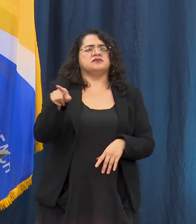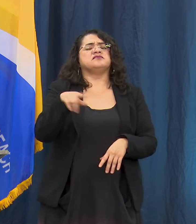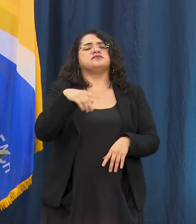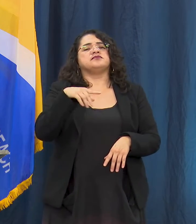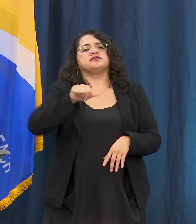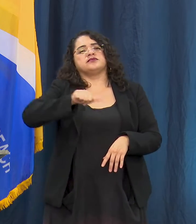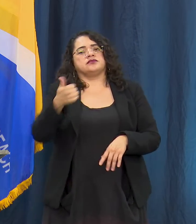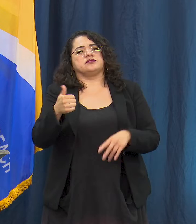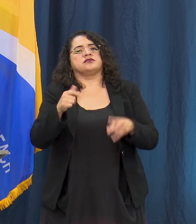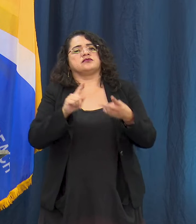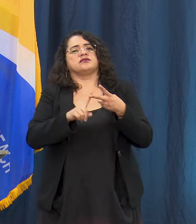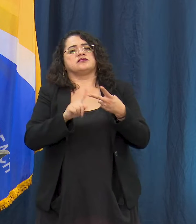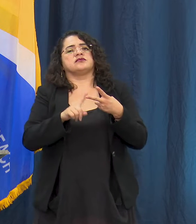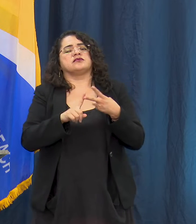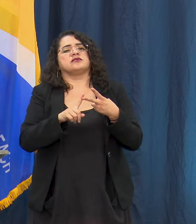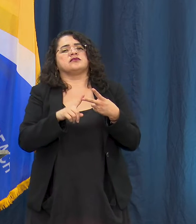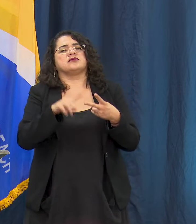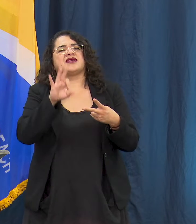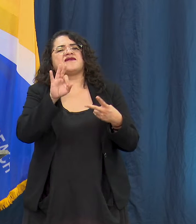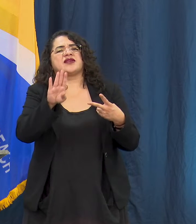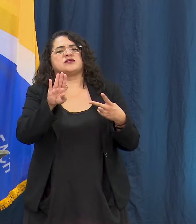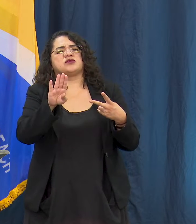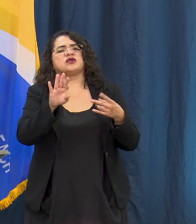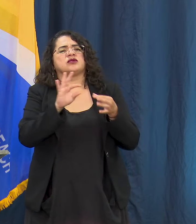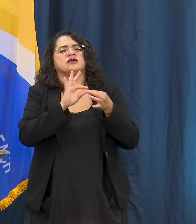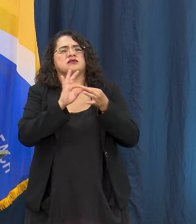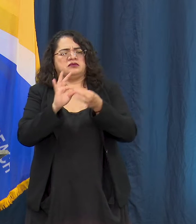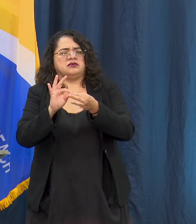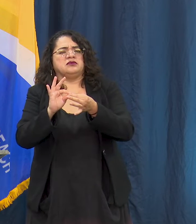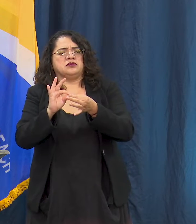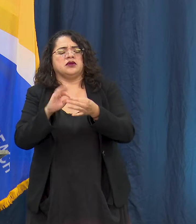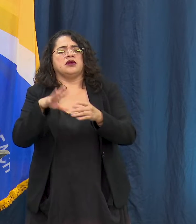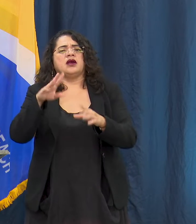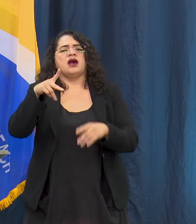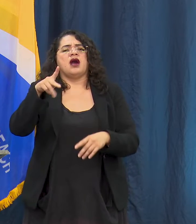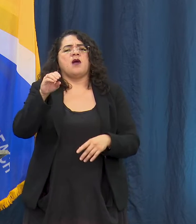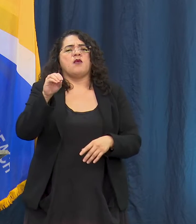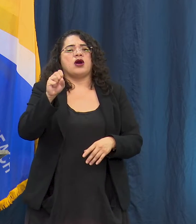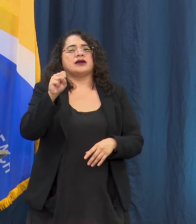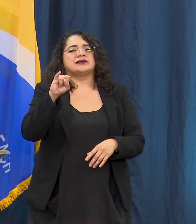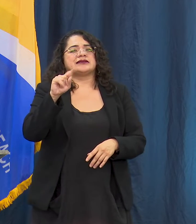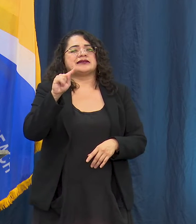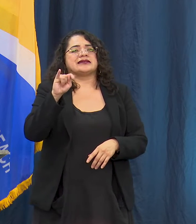think is really relevant to that and it talks about positivity rates and people are concerned a little bit about positivity